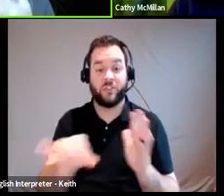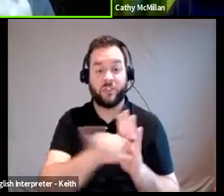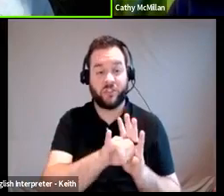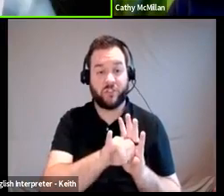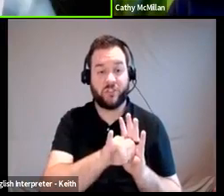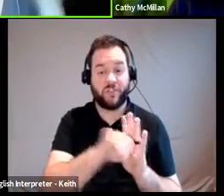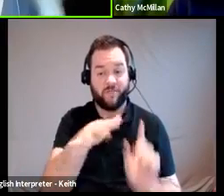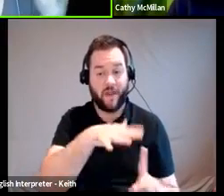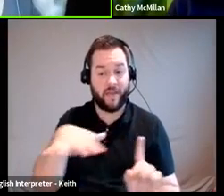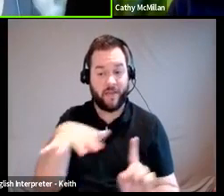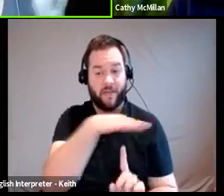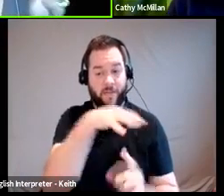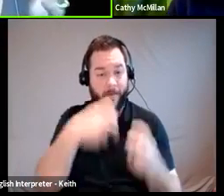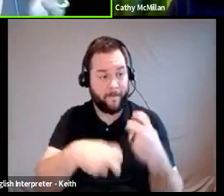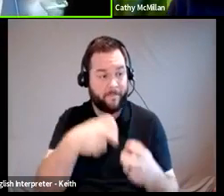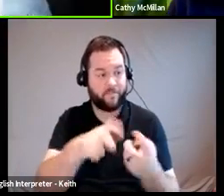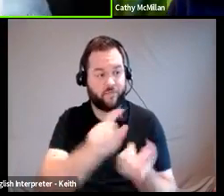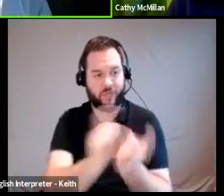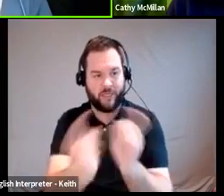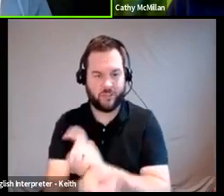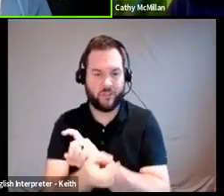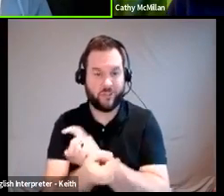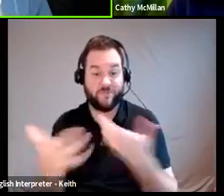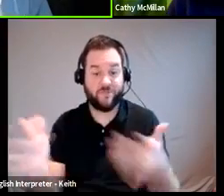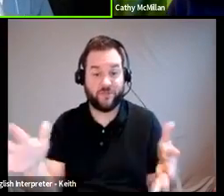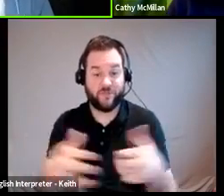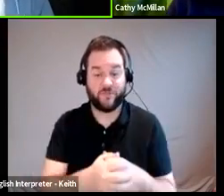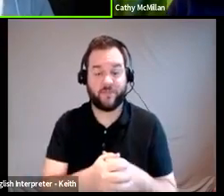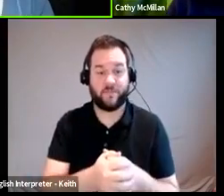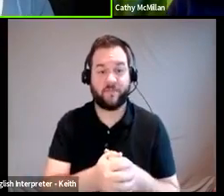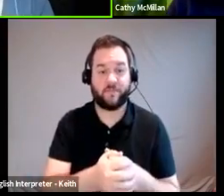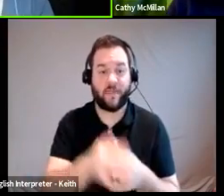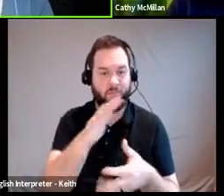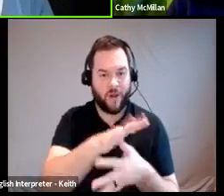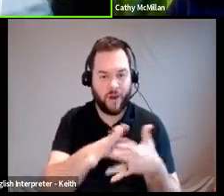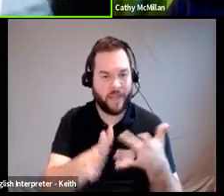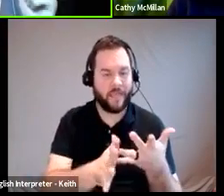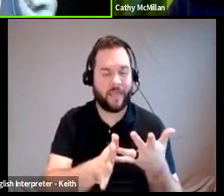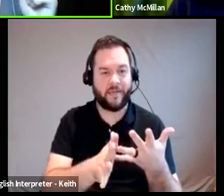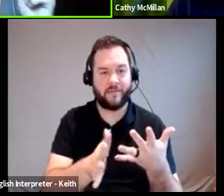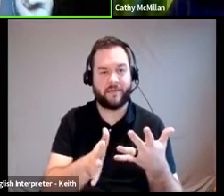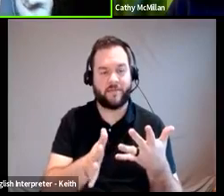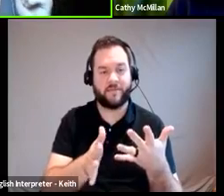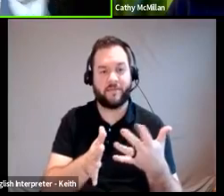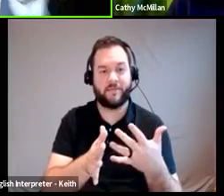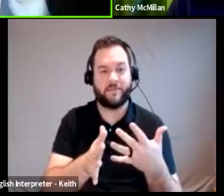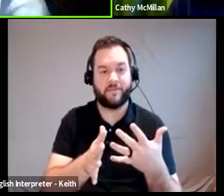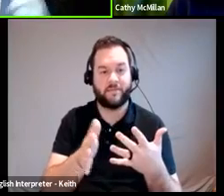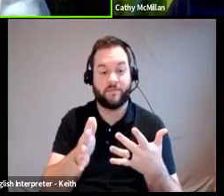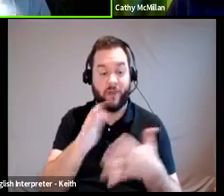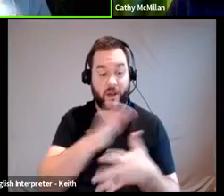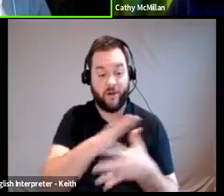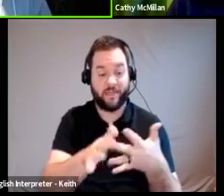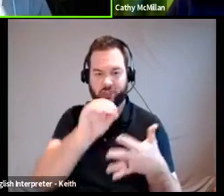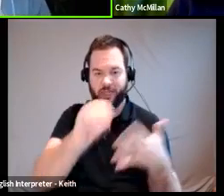We've identified. the end the environmental factors environmental factors that need to change. e the priority switches e the priority switches, all the